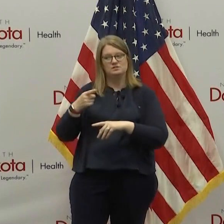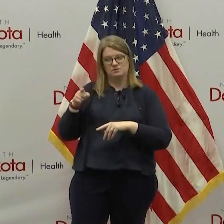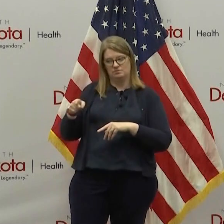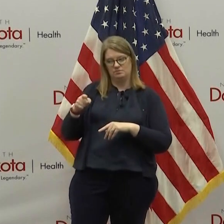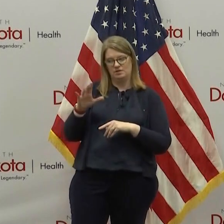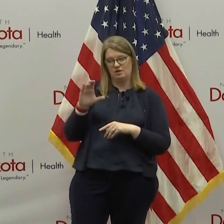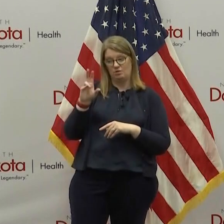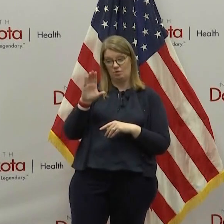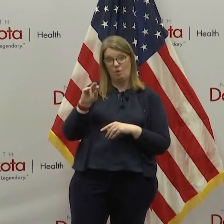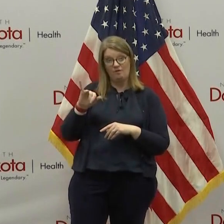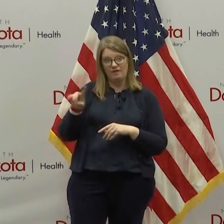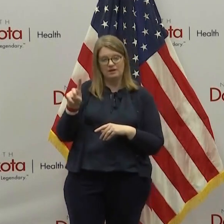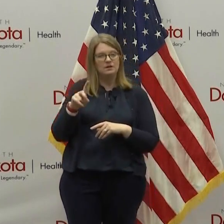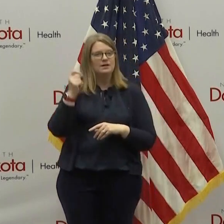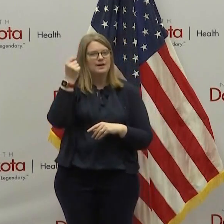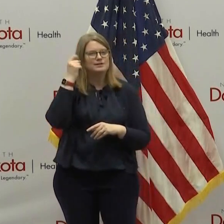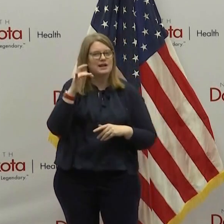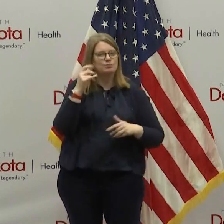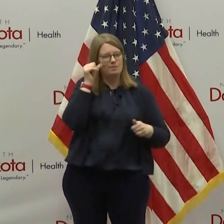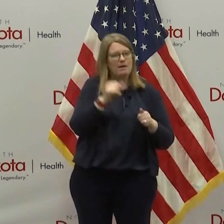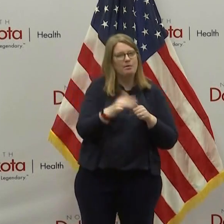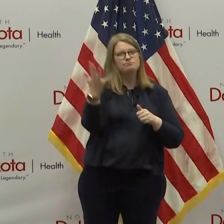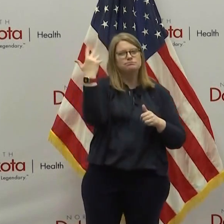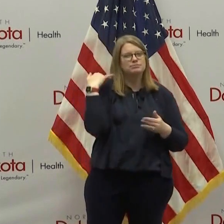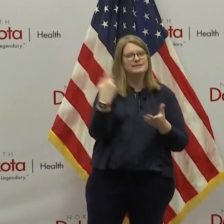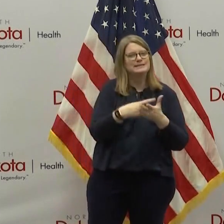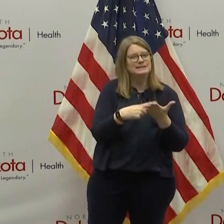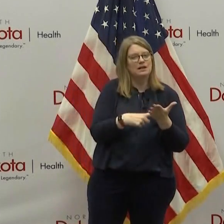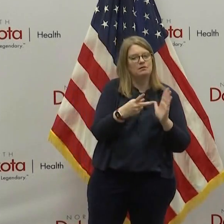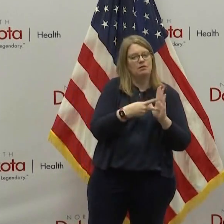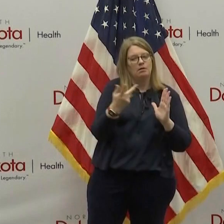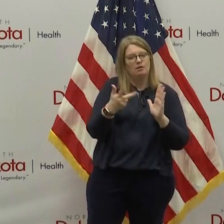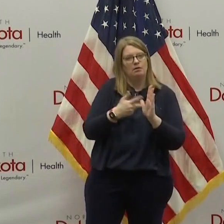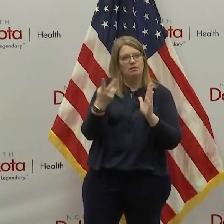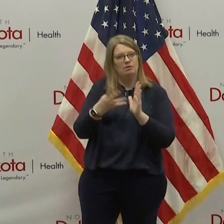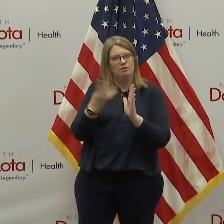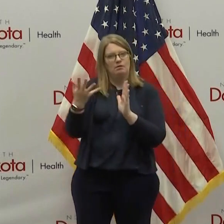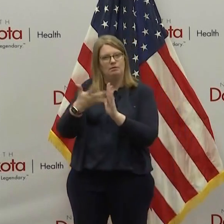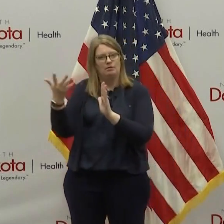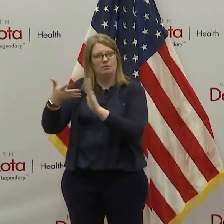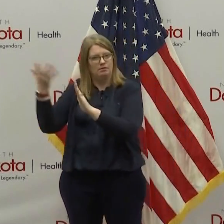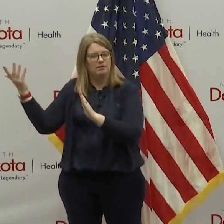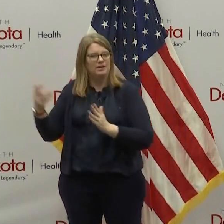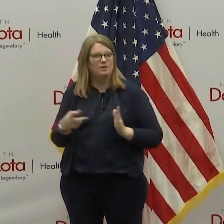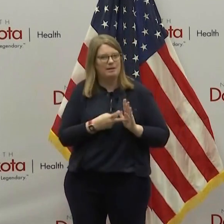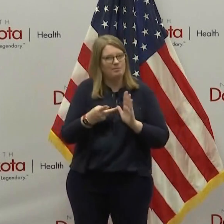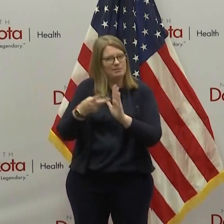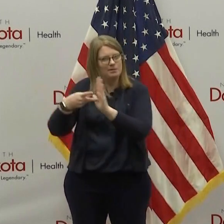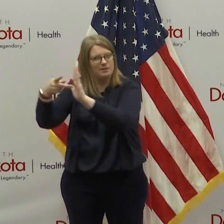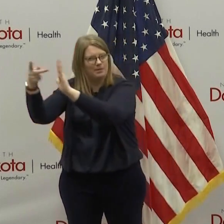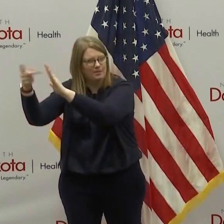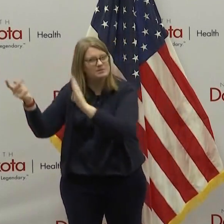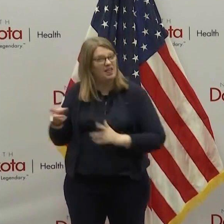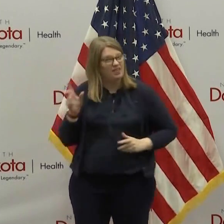HOSPITALIZATIONS AND TOOK 13 DAYS FOR US TO GO ABOVE 3,000